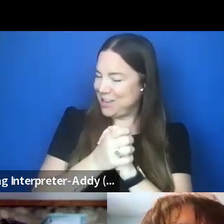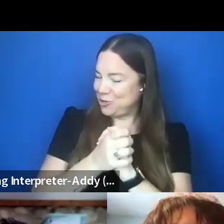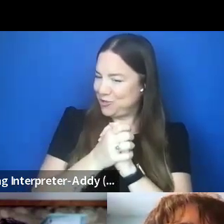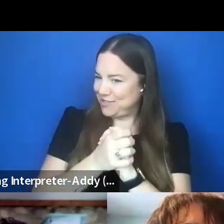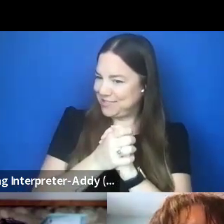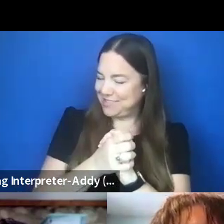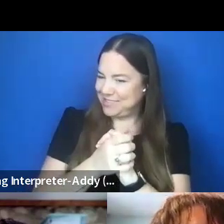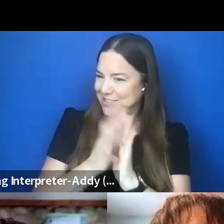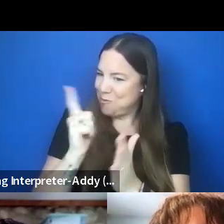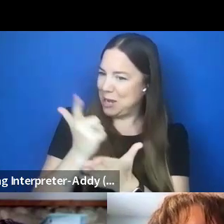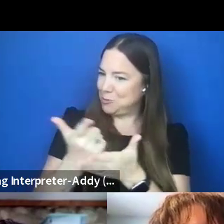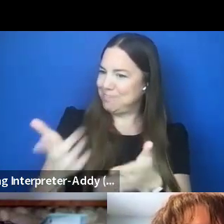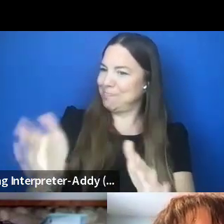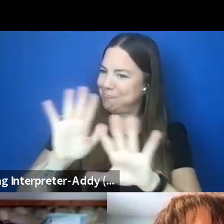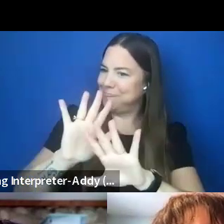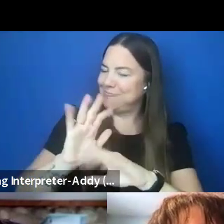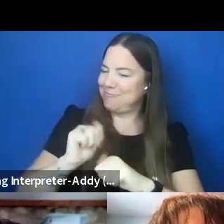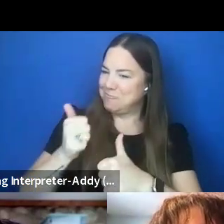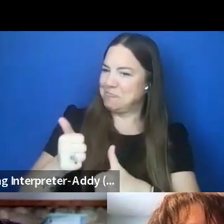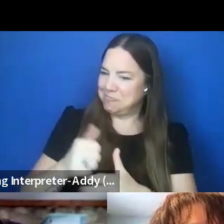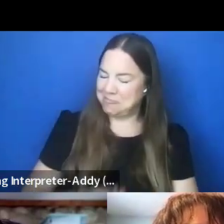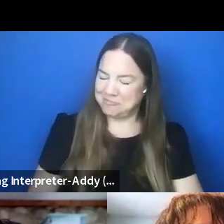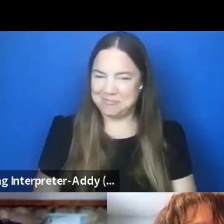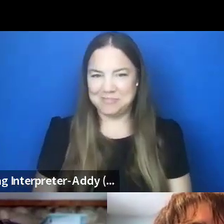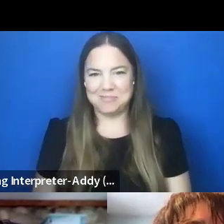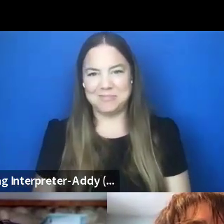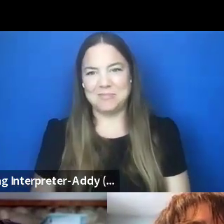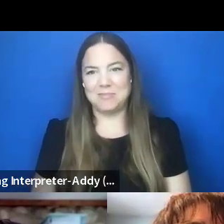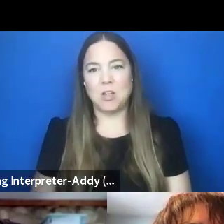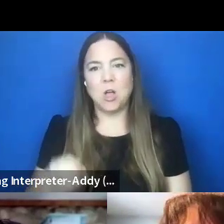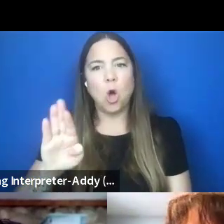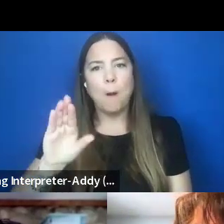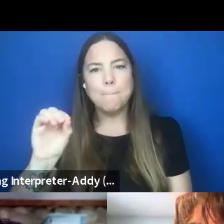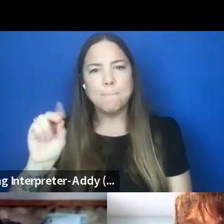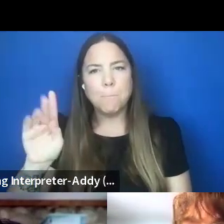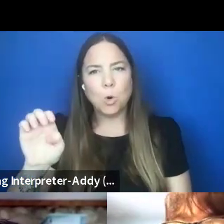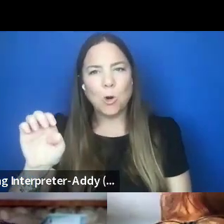Don Dew: Graduating those other things. Don Dew: Brooke, and I see that you're here.